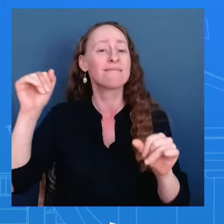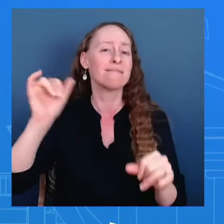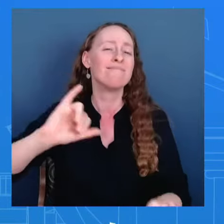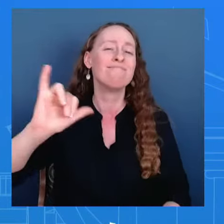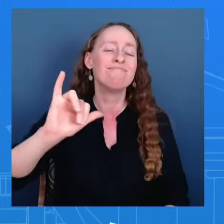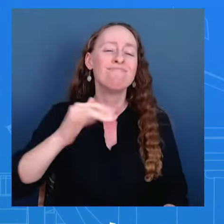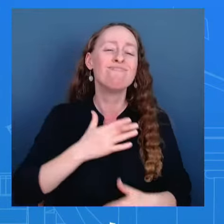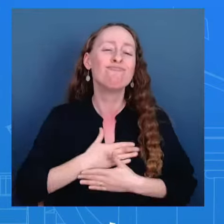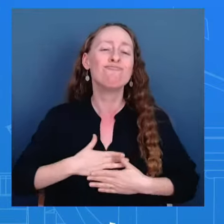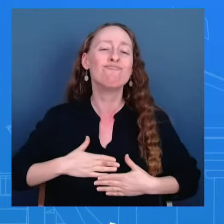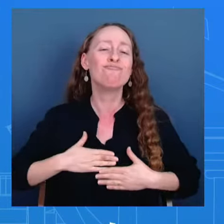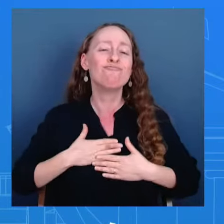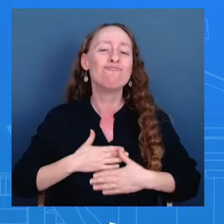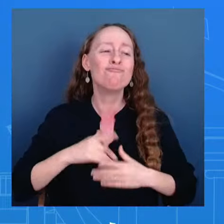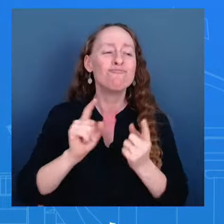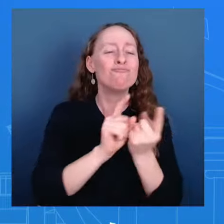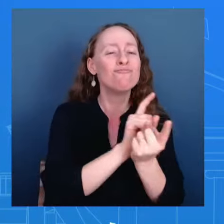She's a partner. He believes she's effective.